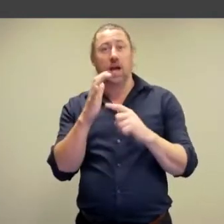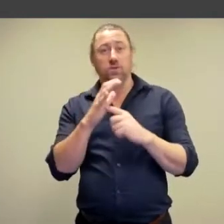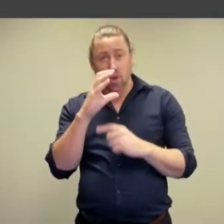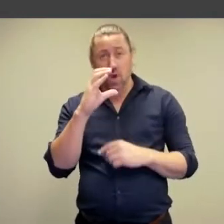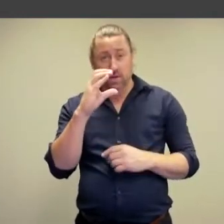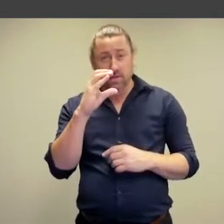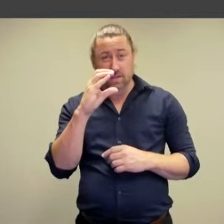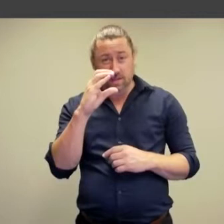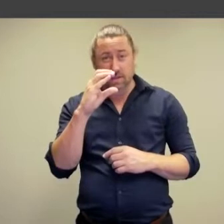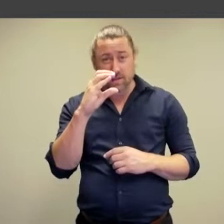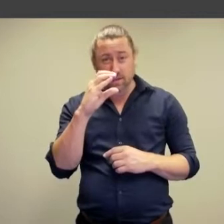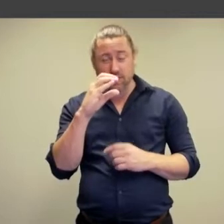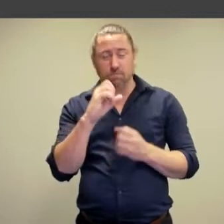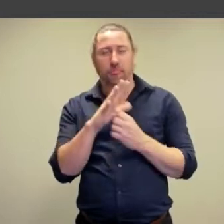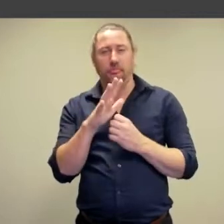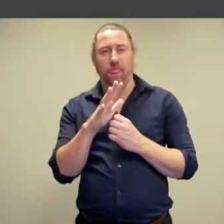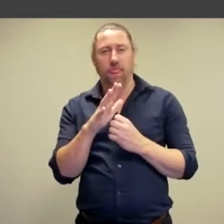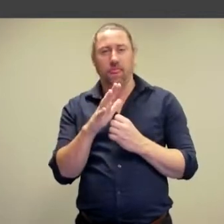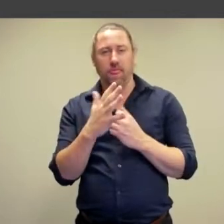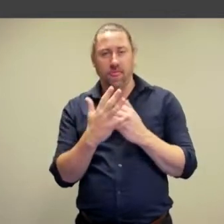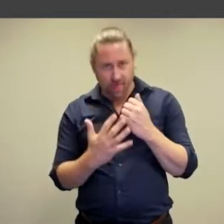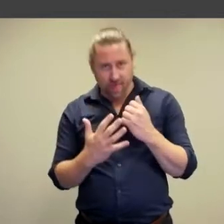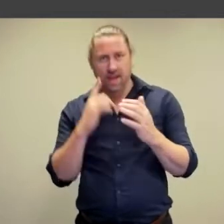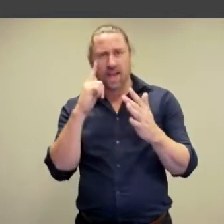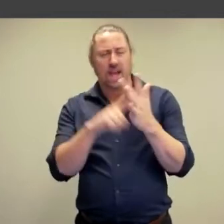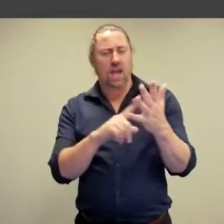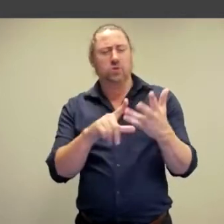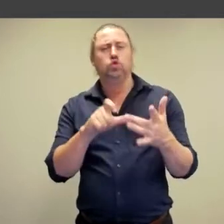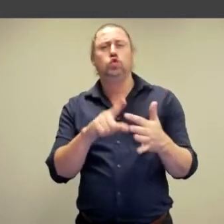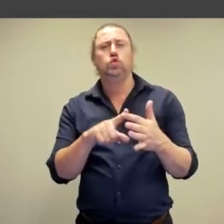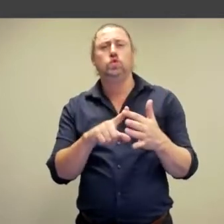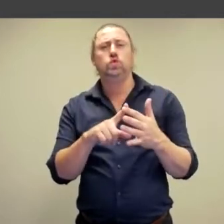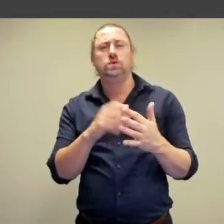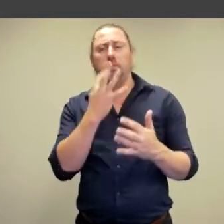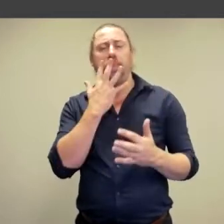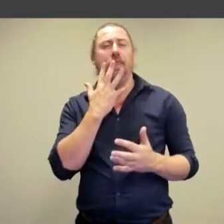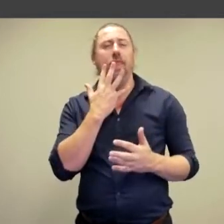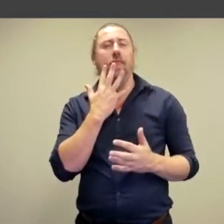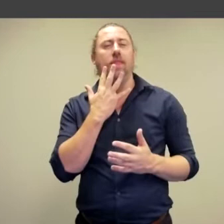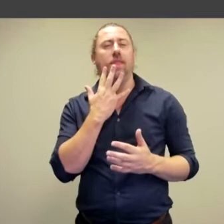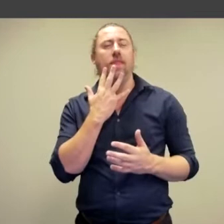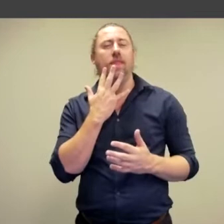forcing it to burst, the juice